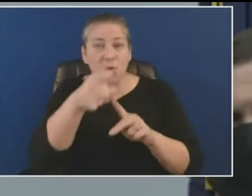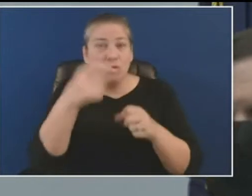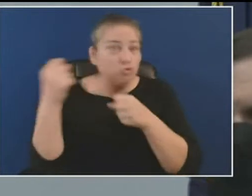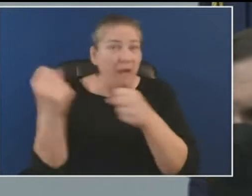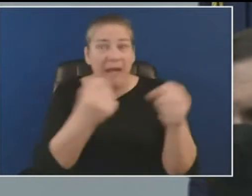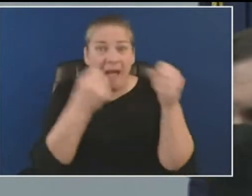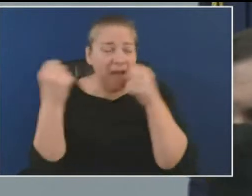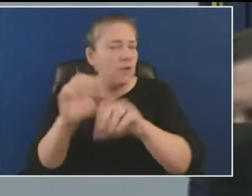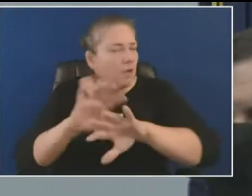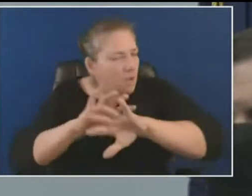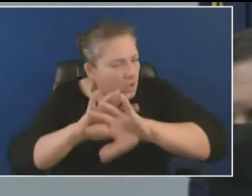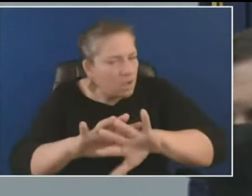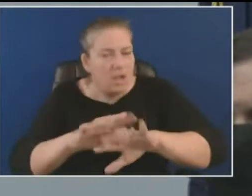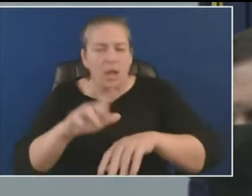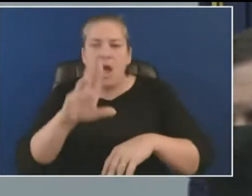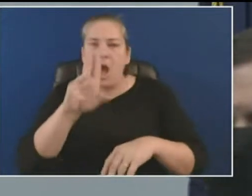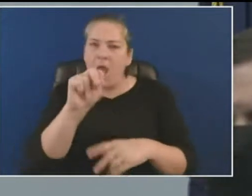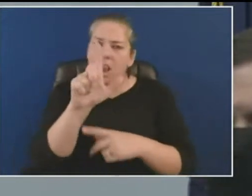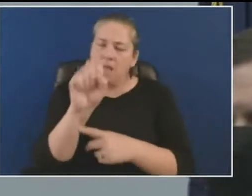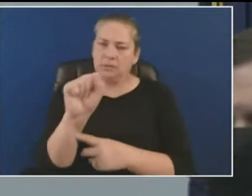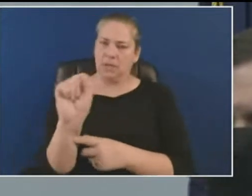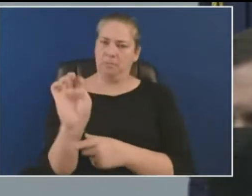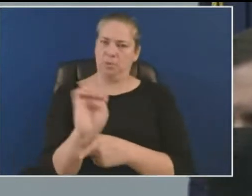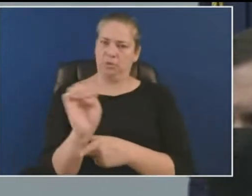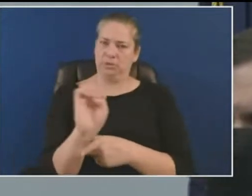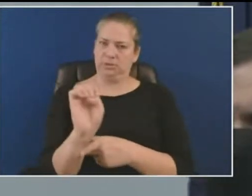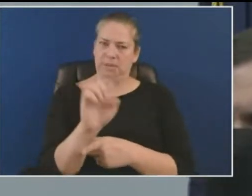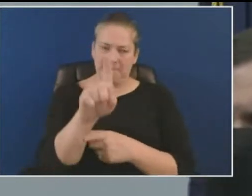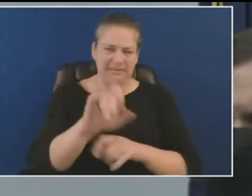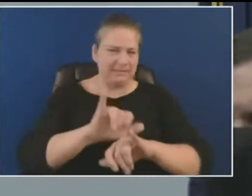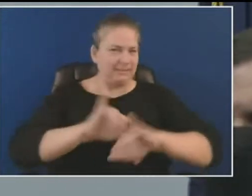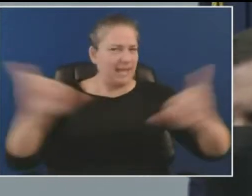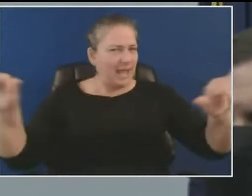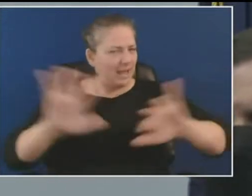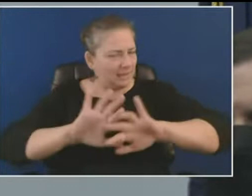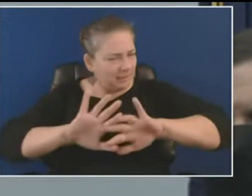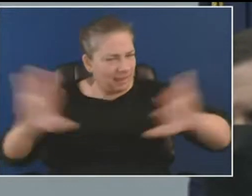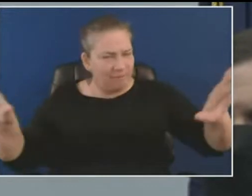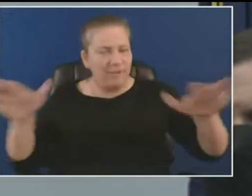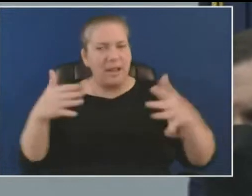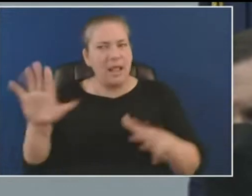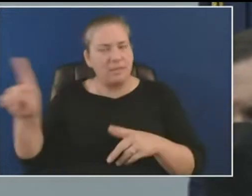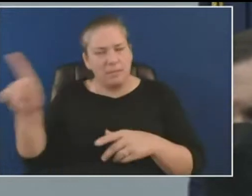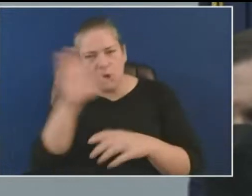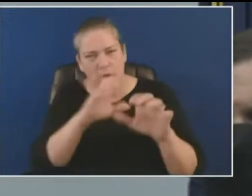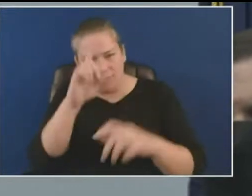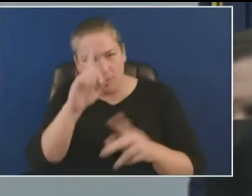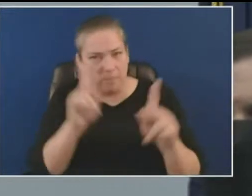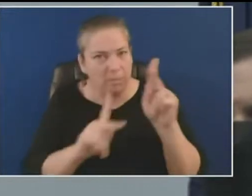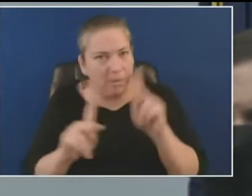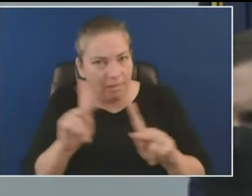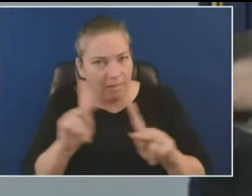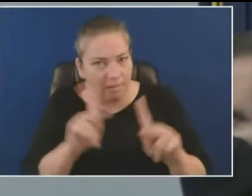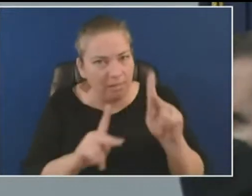it's absolutely an emergency for you. So last our heroes are amongst us. I am proud of our team.